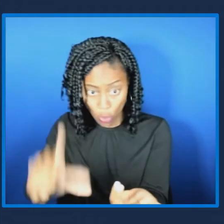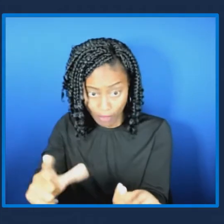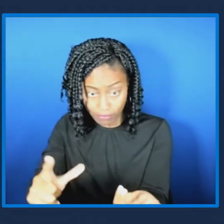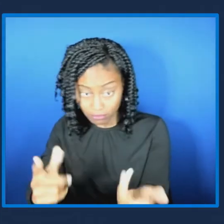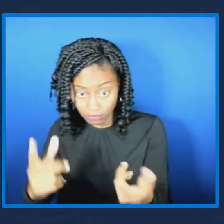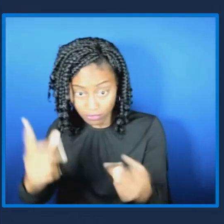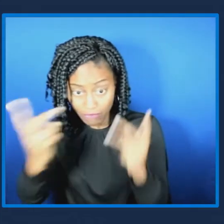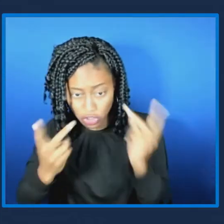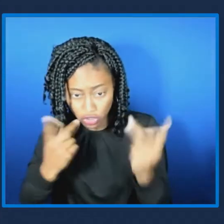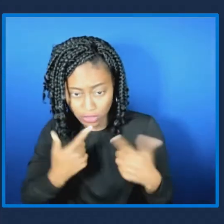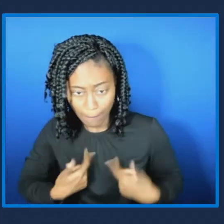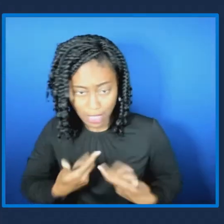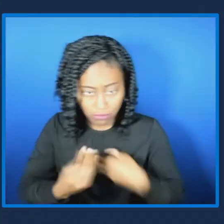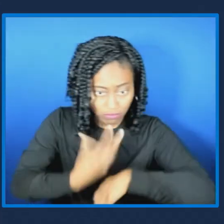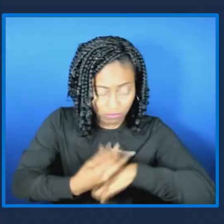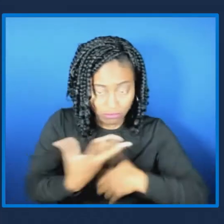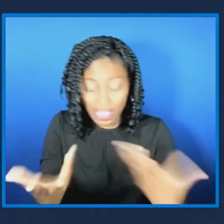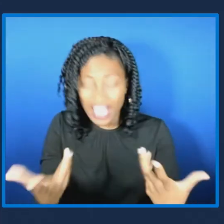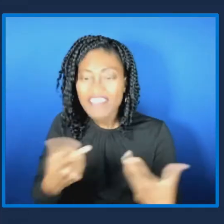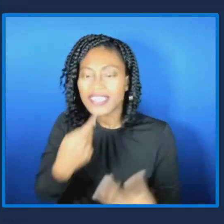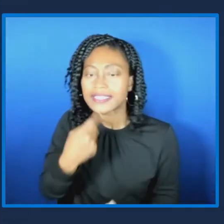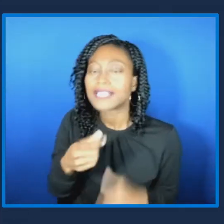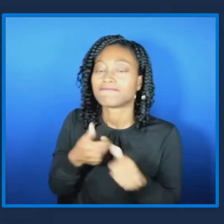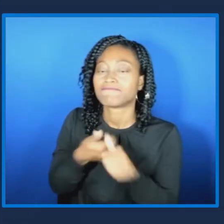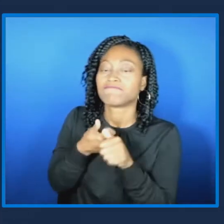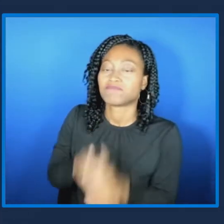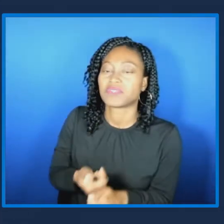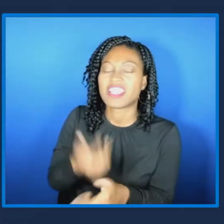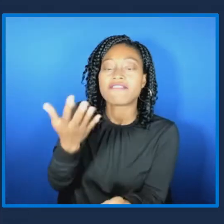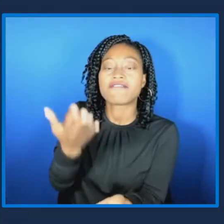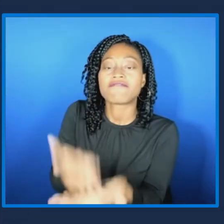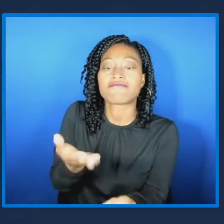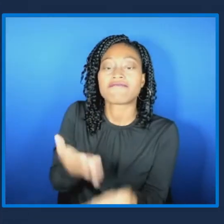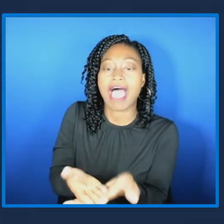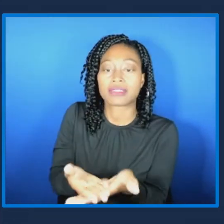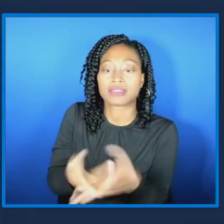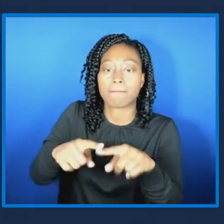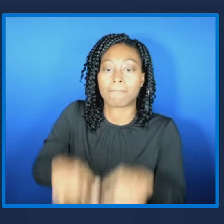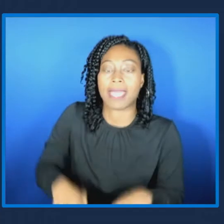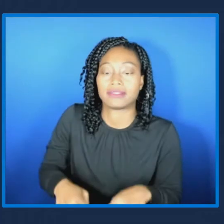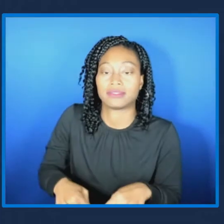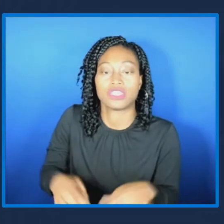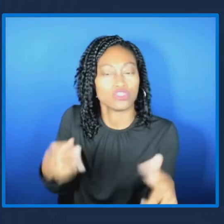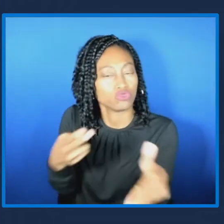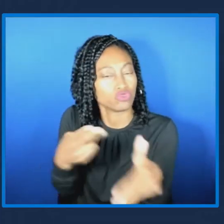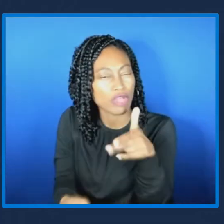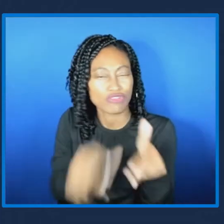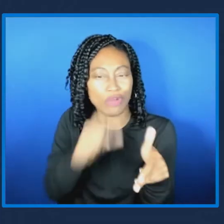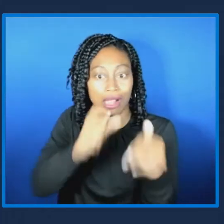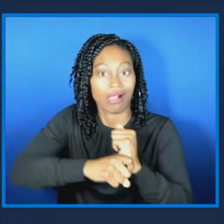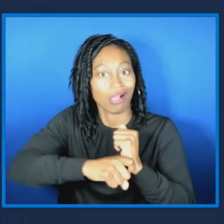They said, "stick to fact-based descriptions, "keep it brief, no need to go on too long